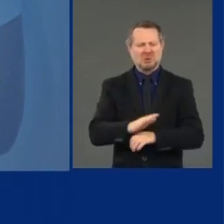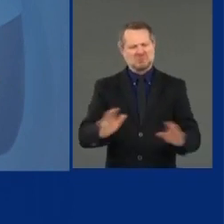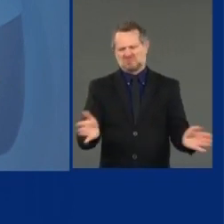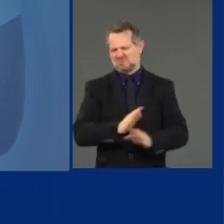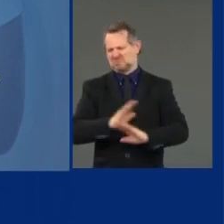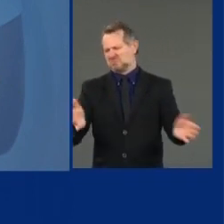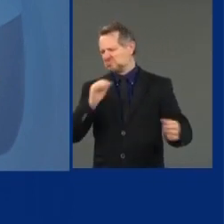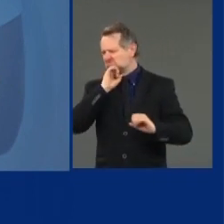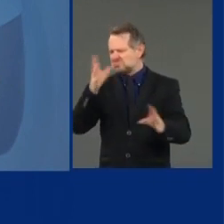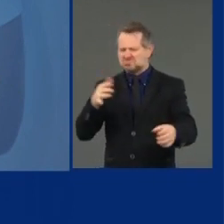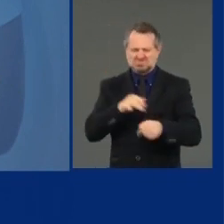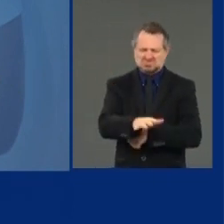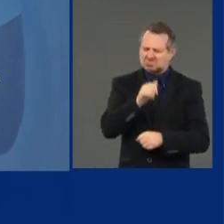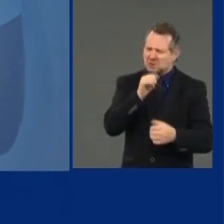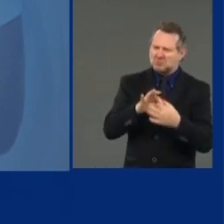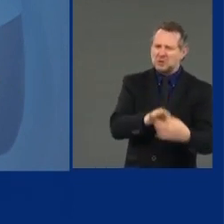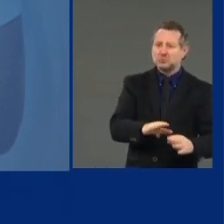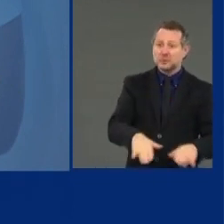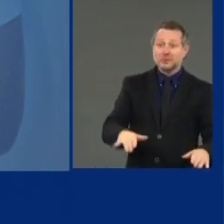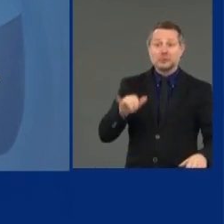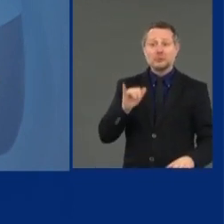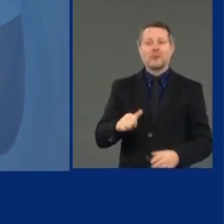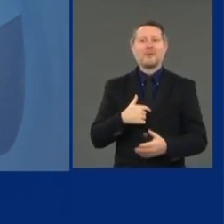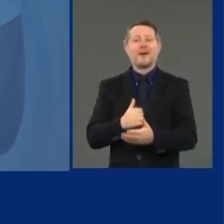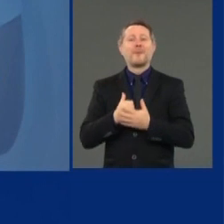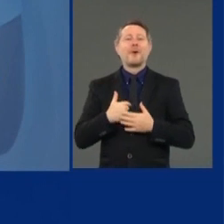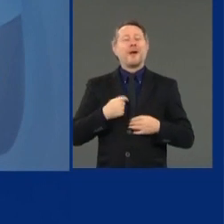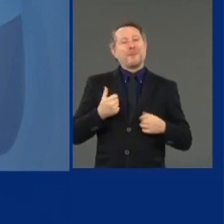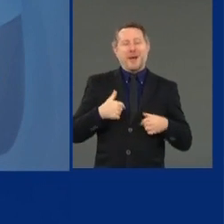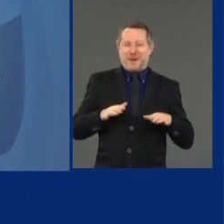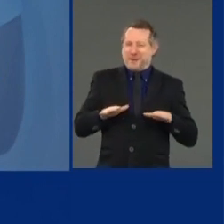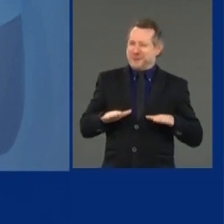COVID AND THAT WAS ONE OF THE